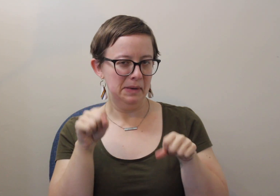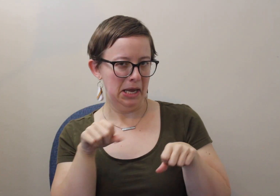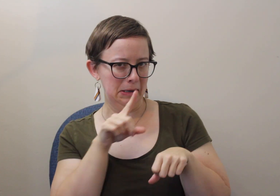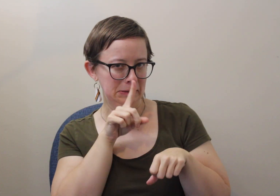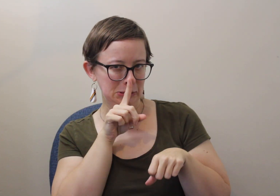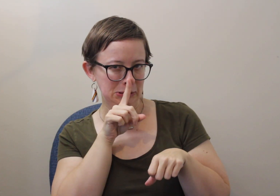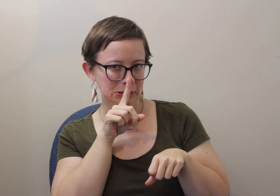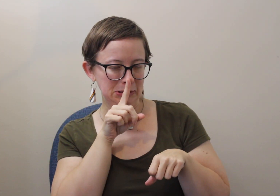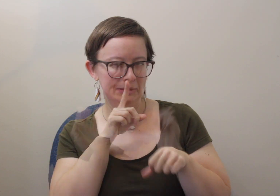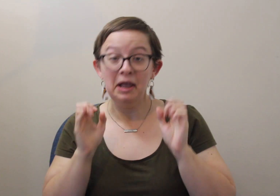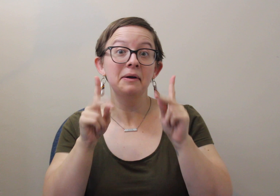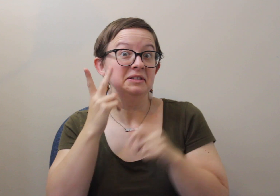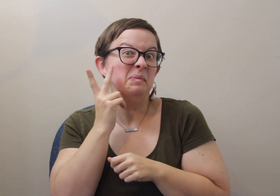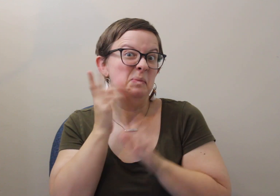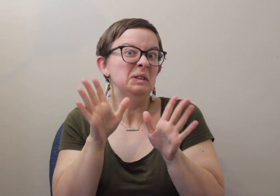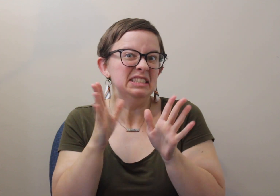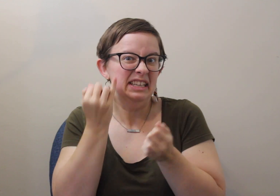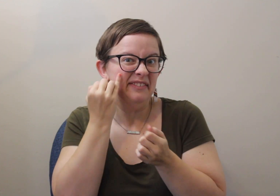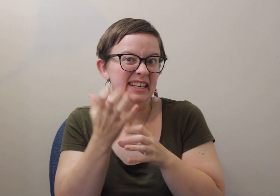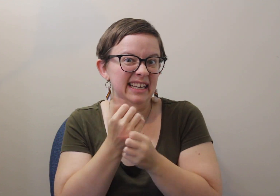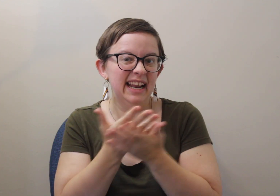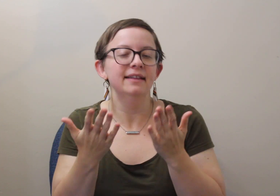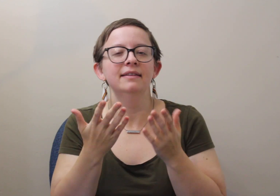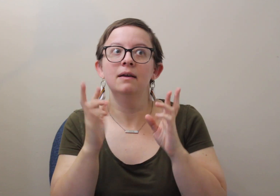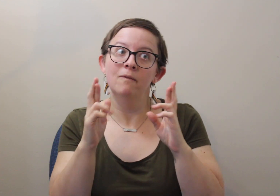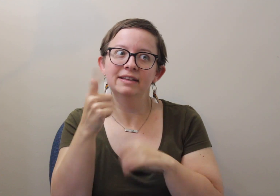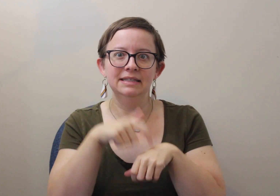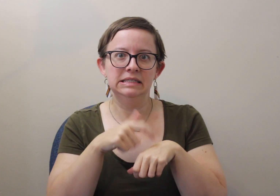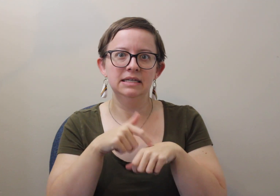So we'll see if we can do it. Okay so we will see if we can get anything.